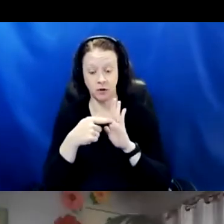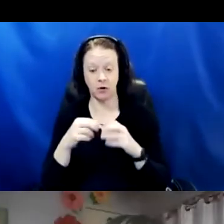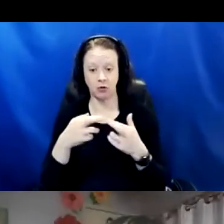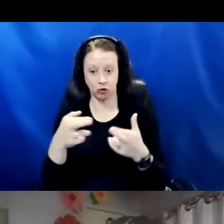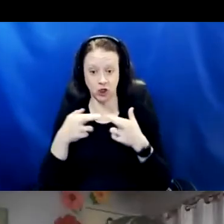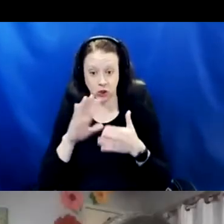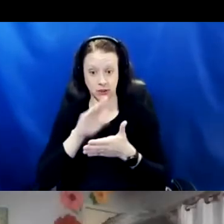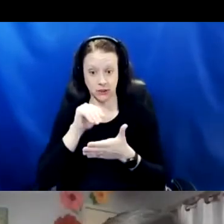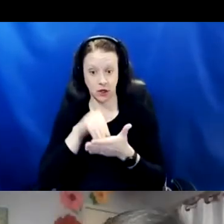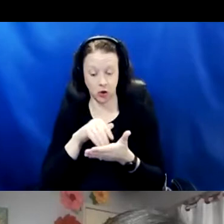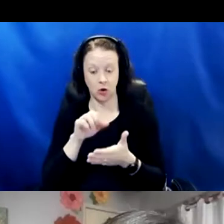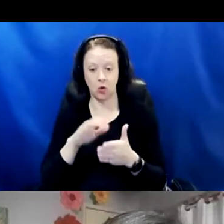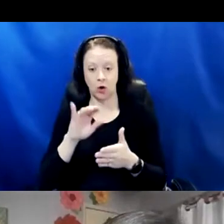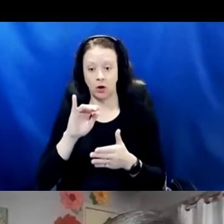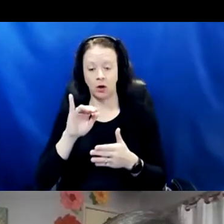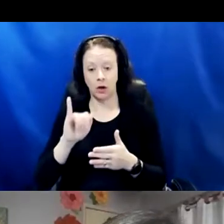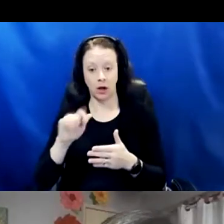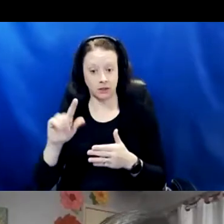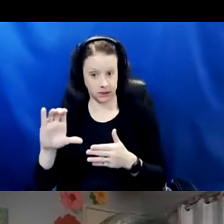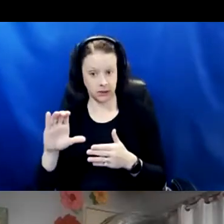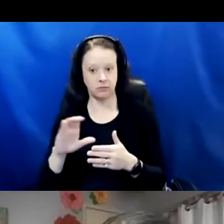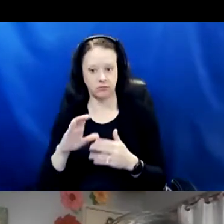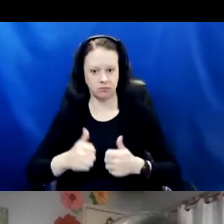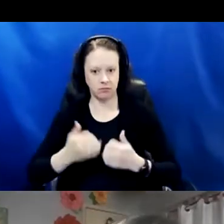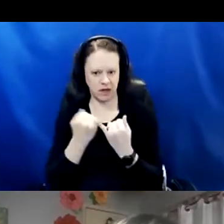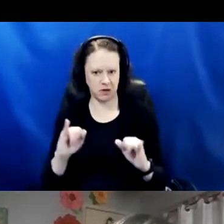or independent living centers, you know,